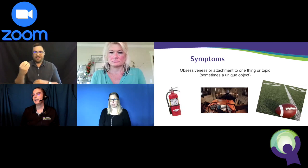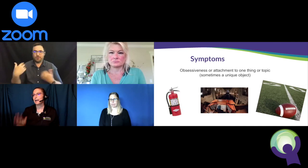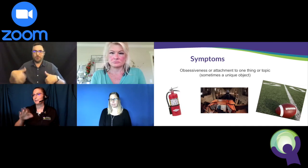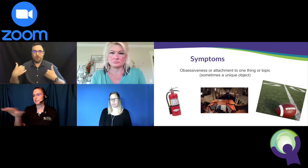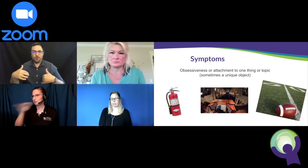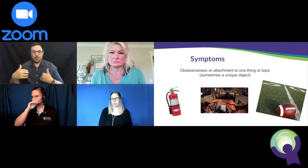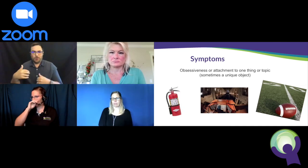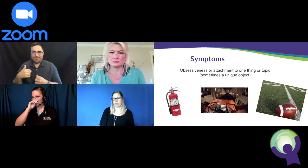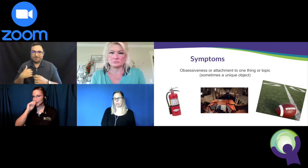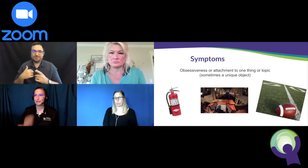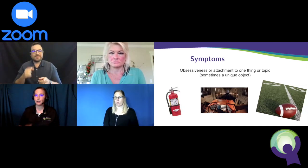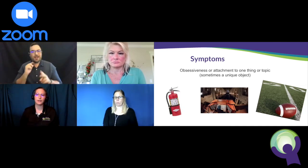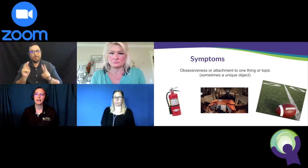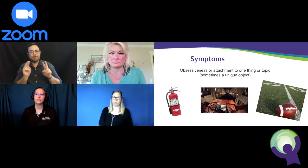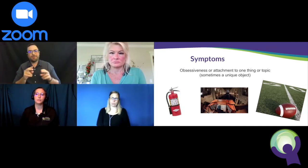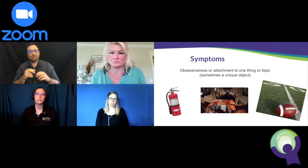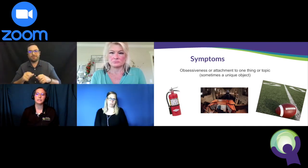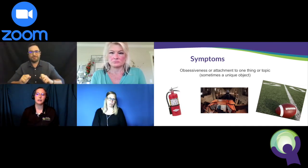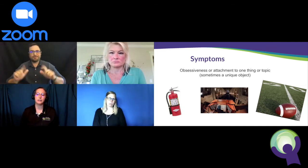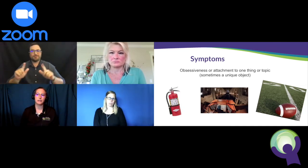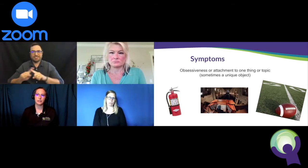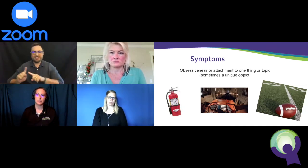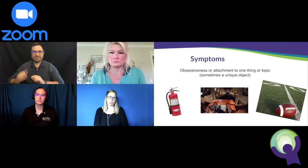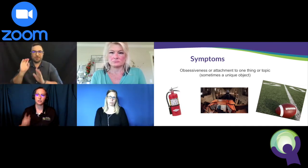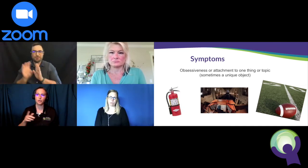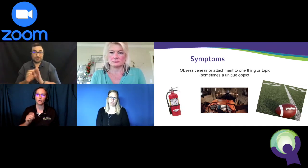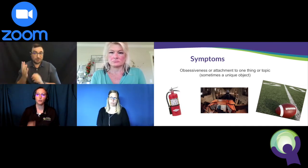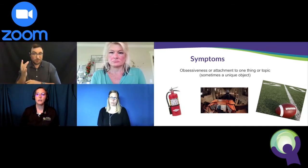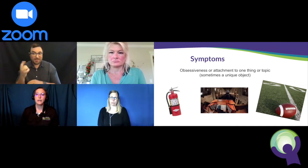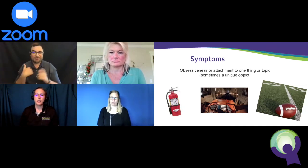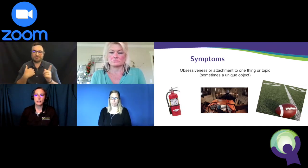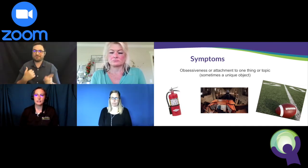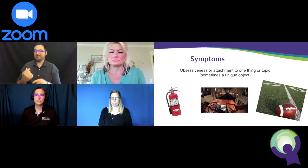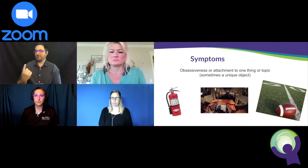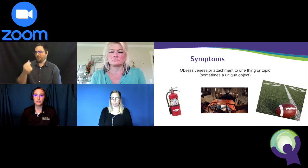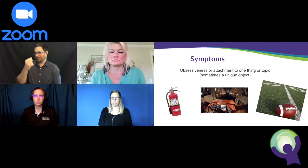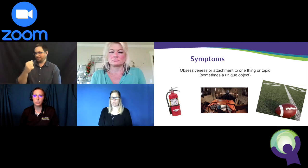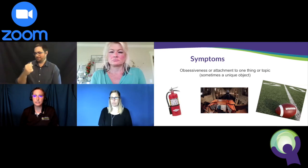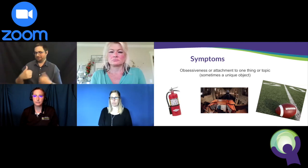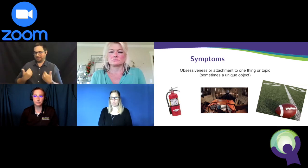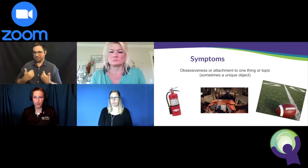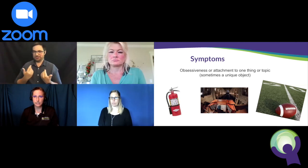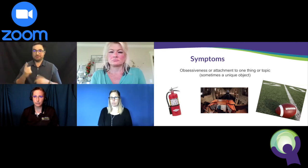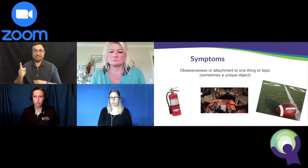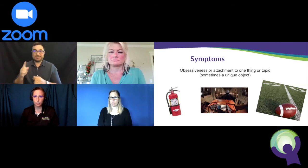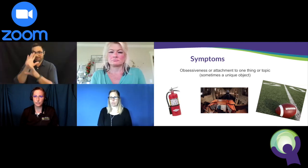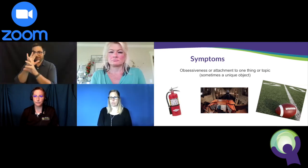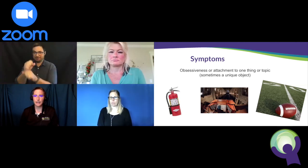I put some different pictures on here. I knew a young..a youngster who - his obsession was fire extinguishers and